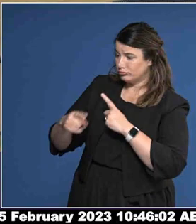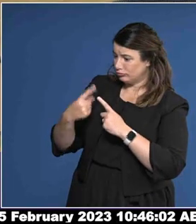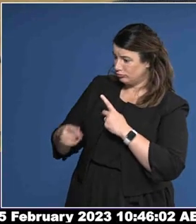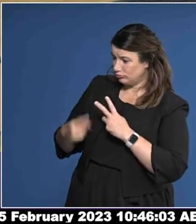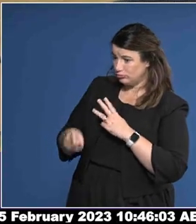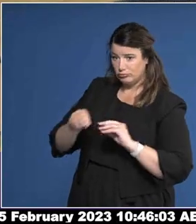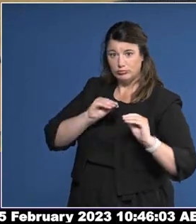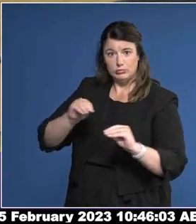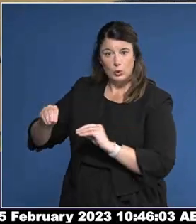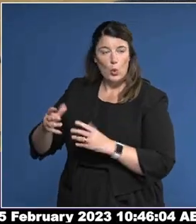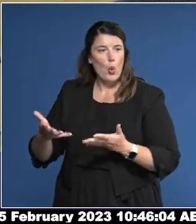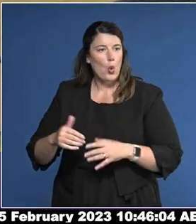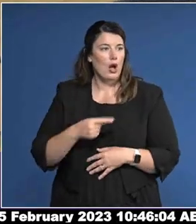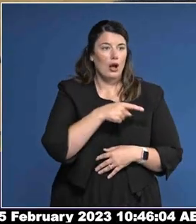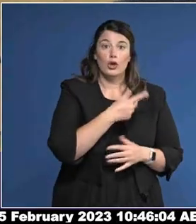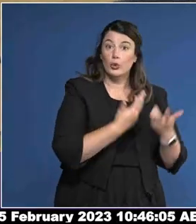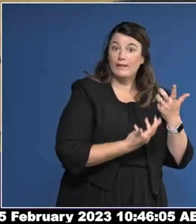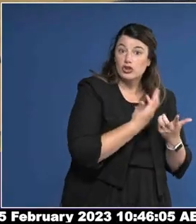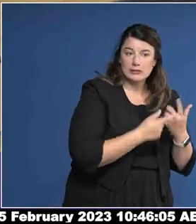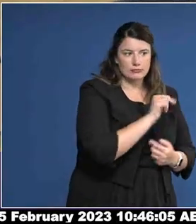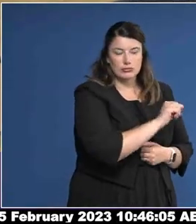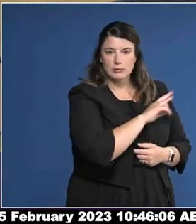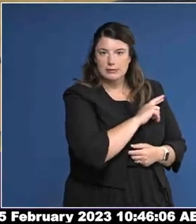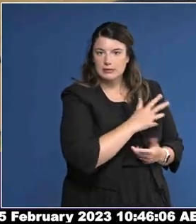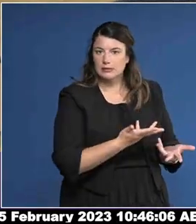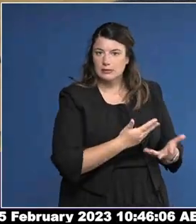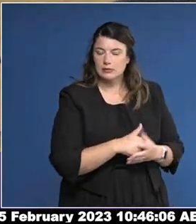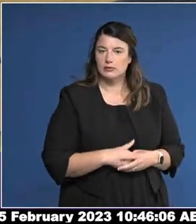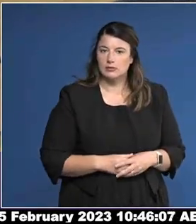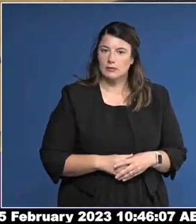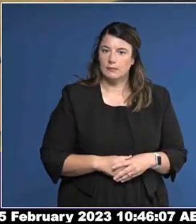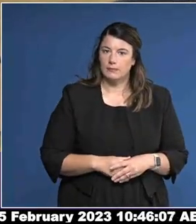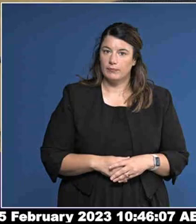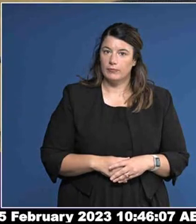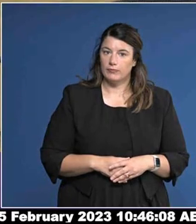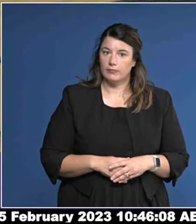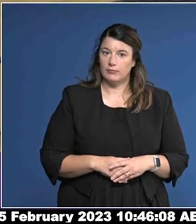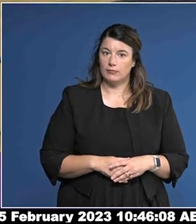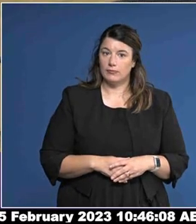Should it be at a university level if people acquired university qualifications to